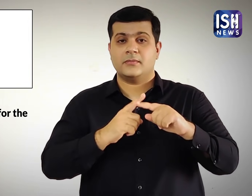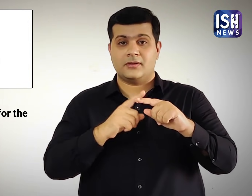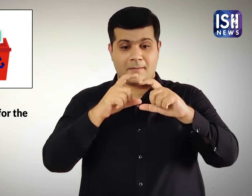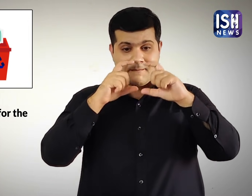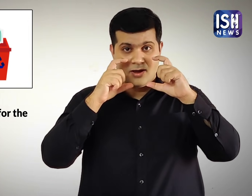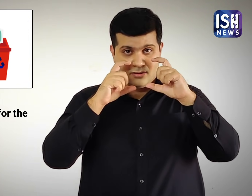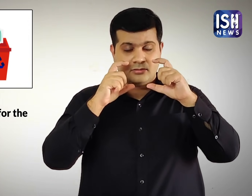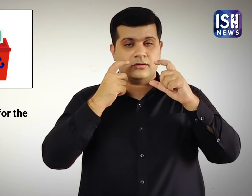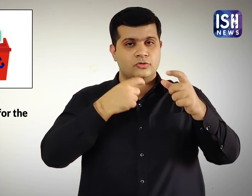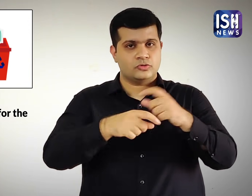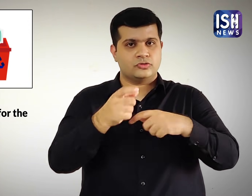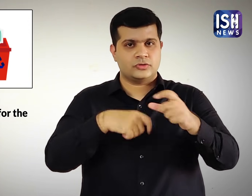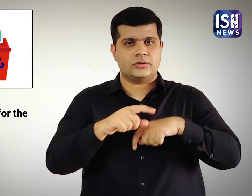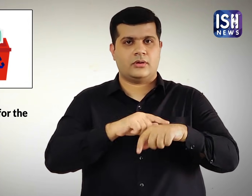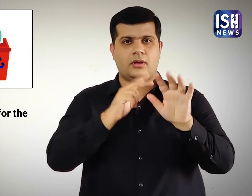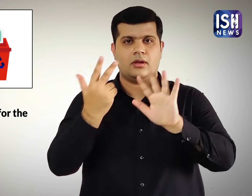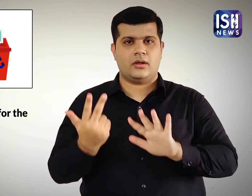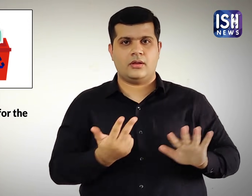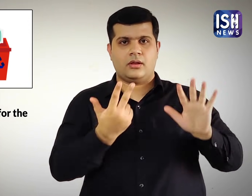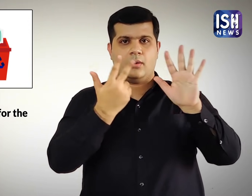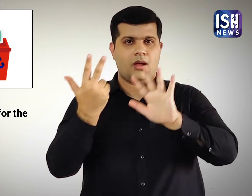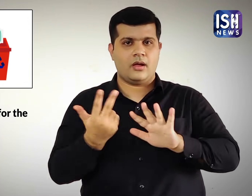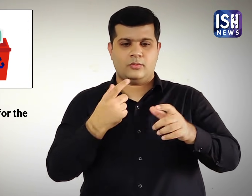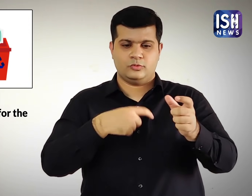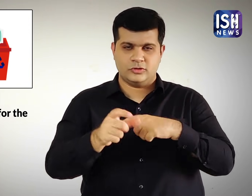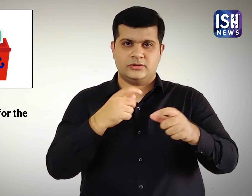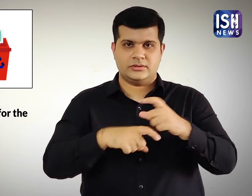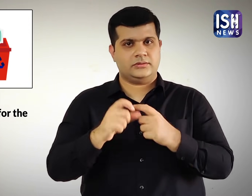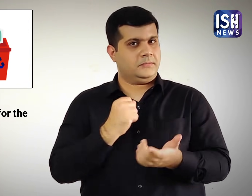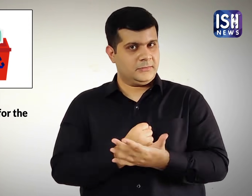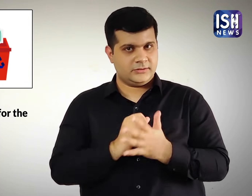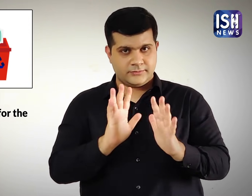Discard mask after 8 hr use.